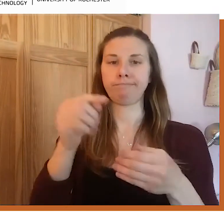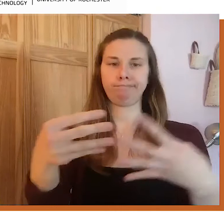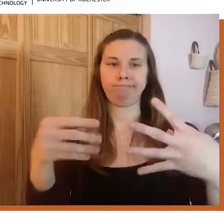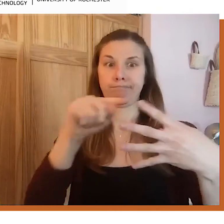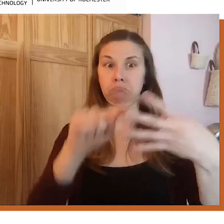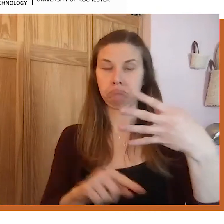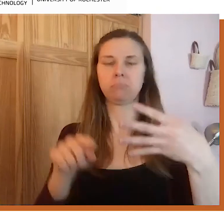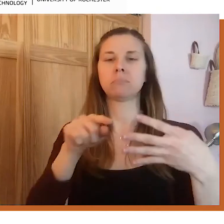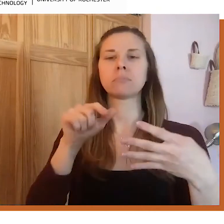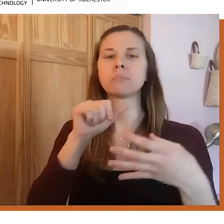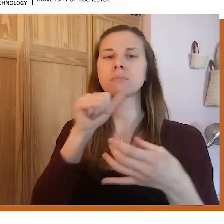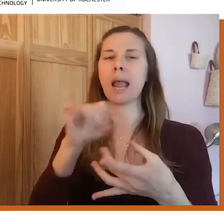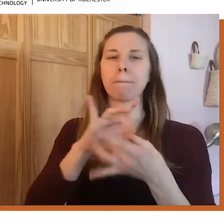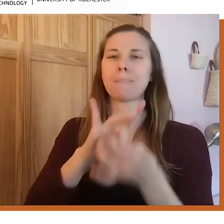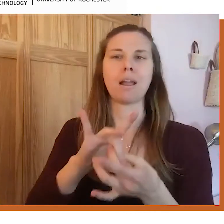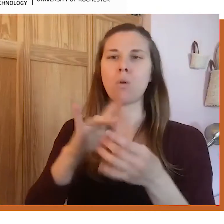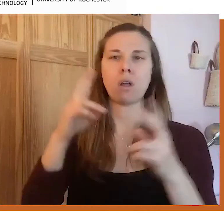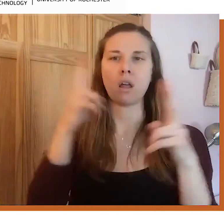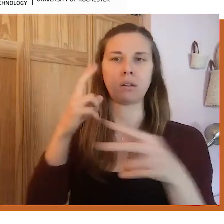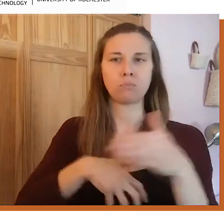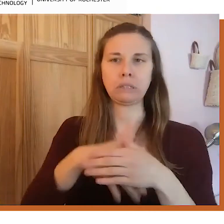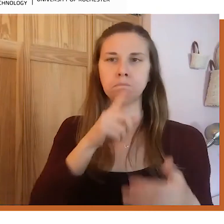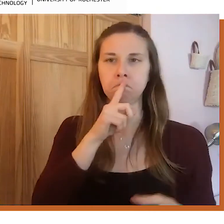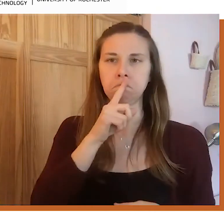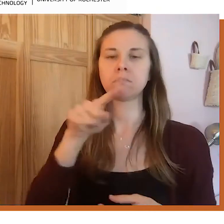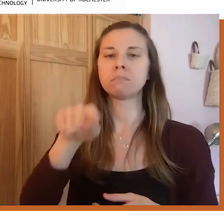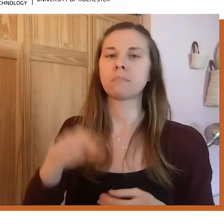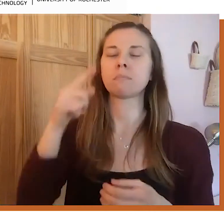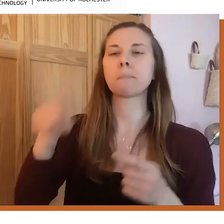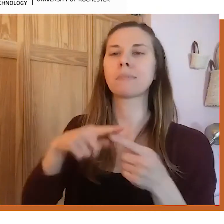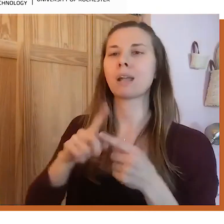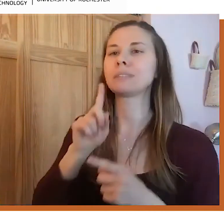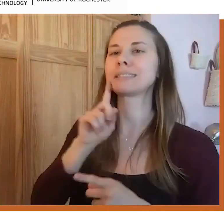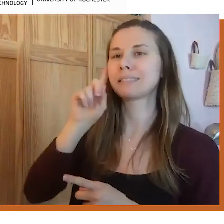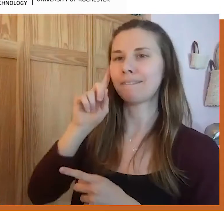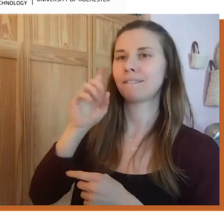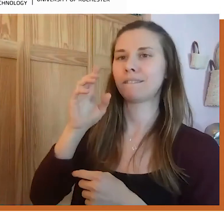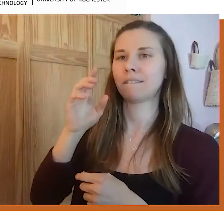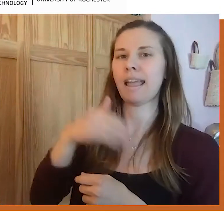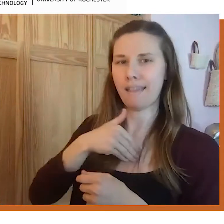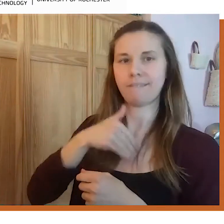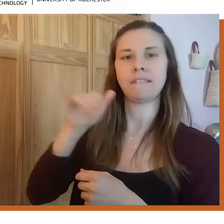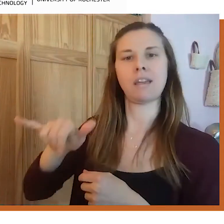Those citations are not about unintended pregnancies, but they're specifically about Deaf people